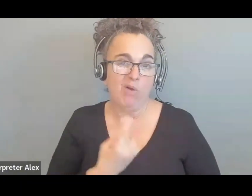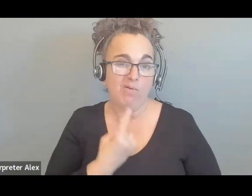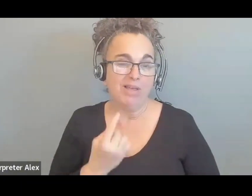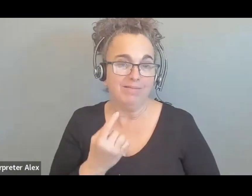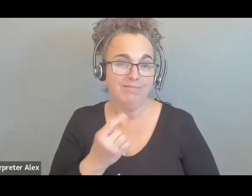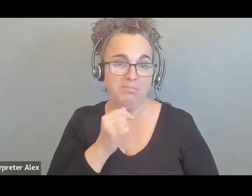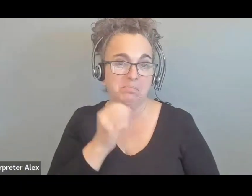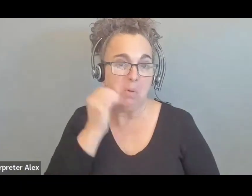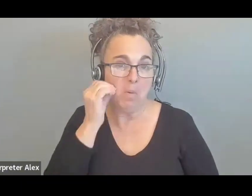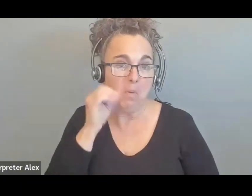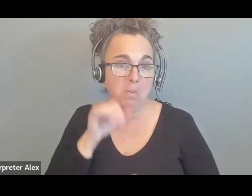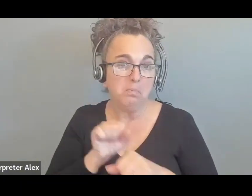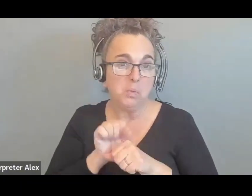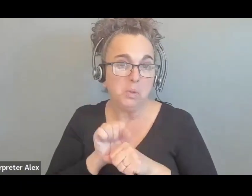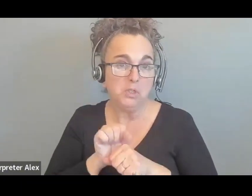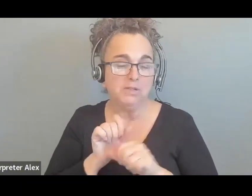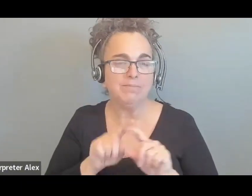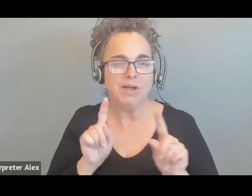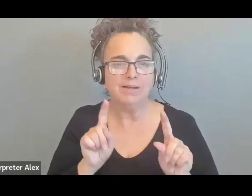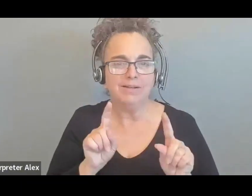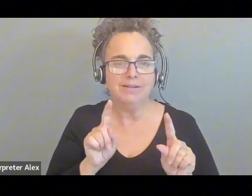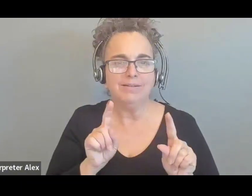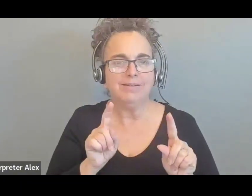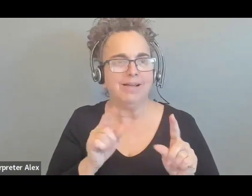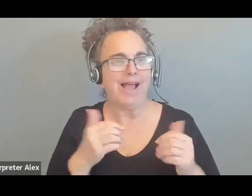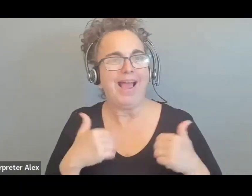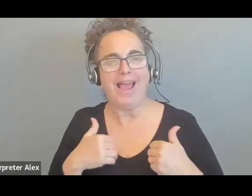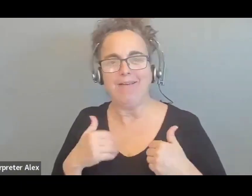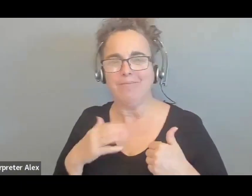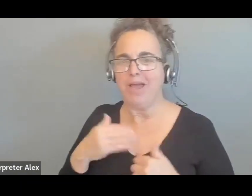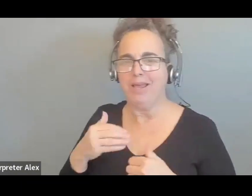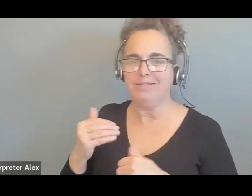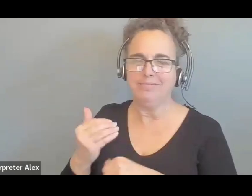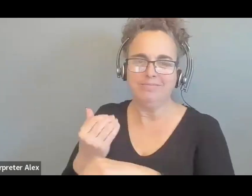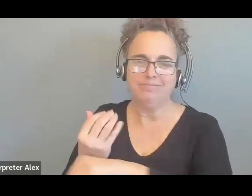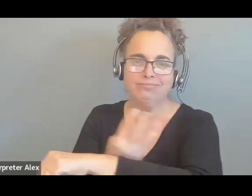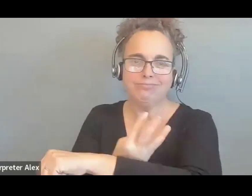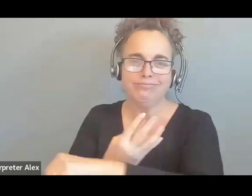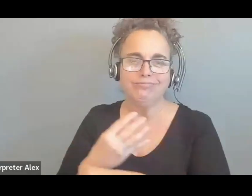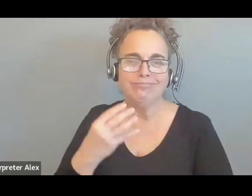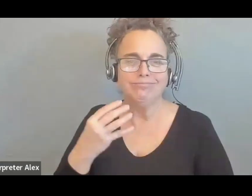However, I also have a furry companion on the floor, so I do like working alone.